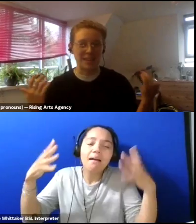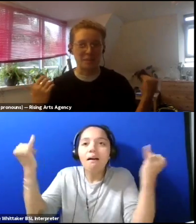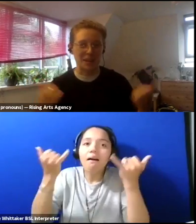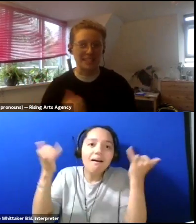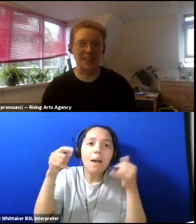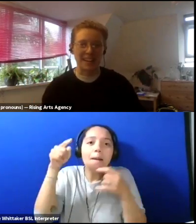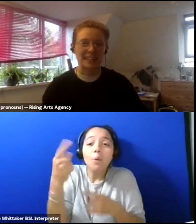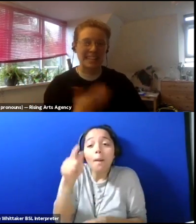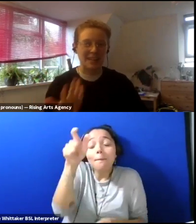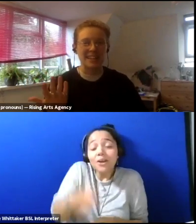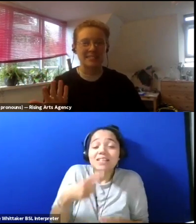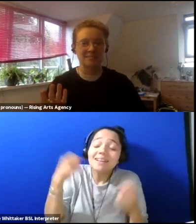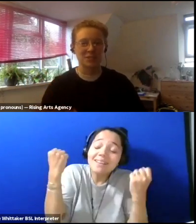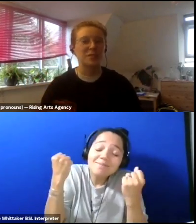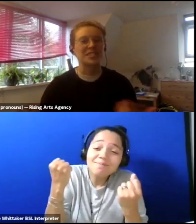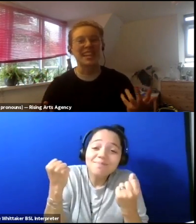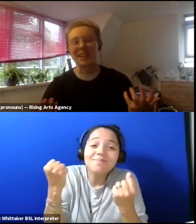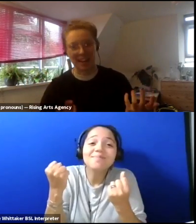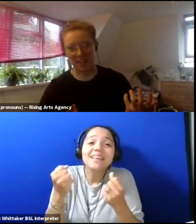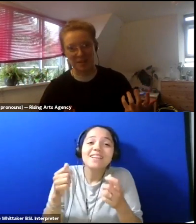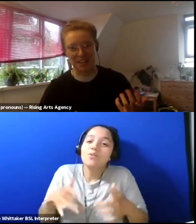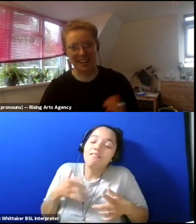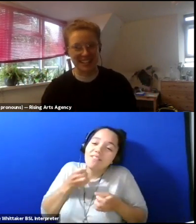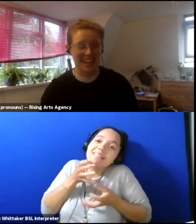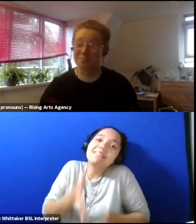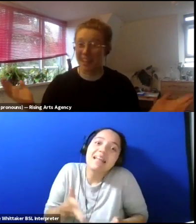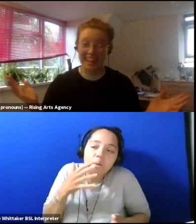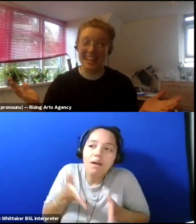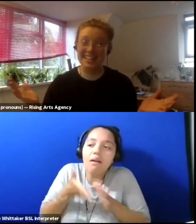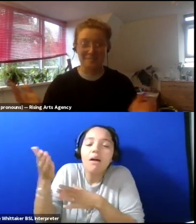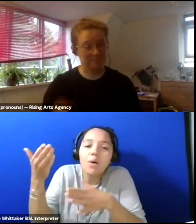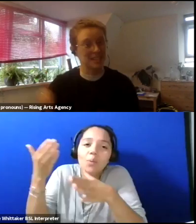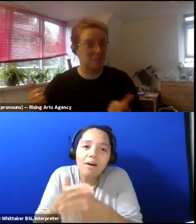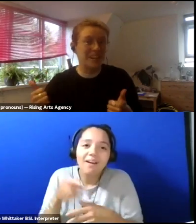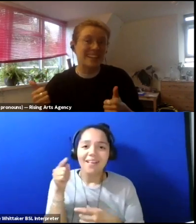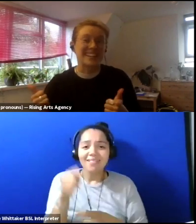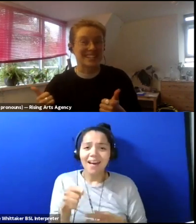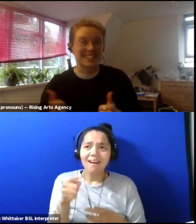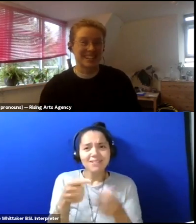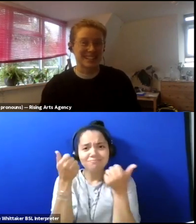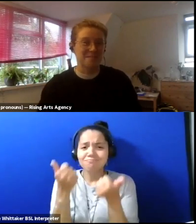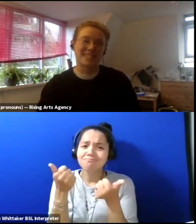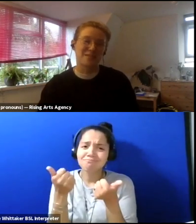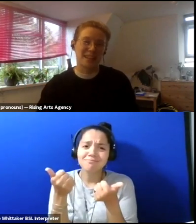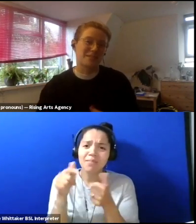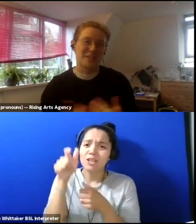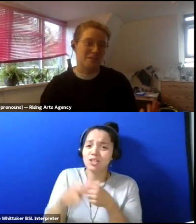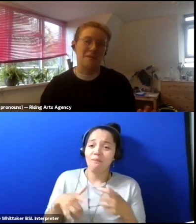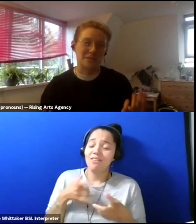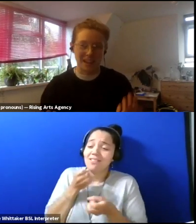it is one person going 'and now I don't feel sick when I go to work.' And hey, that's pretty good, that somebody doesn't want to throw